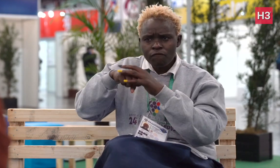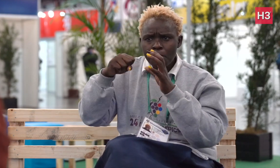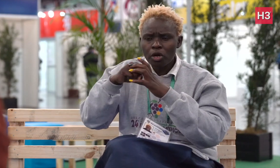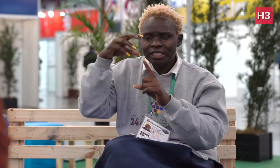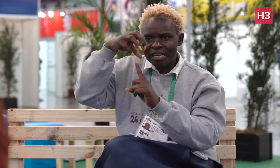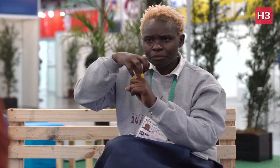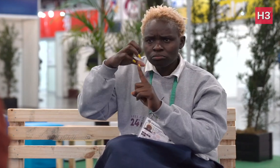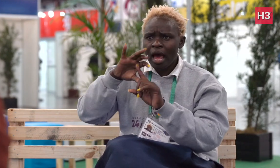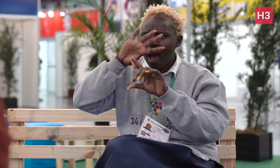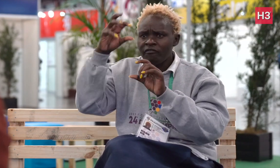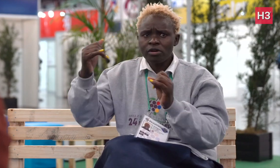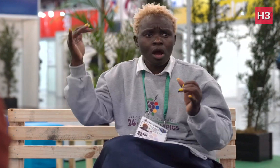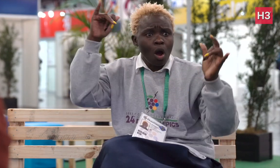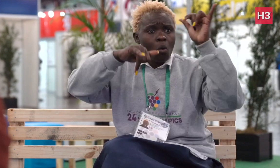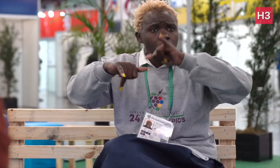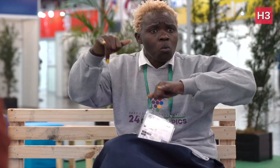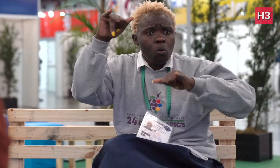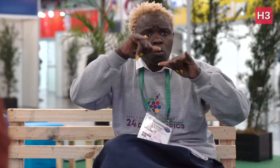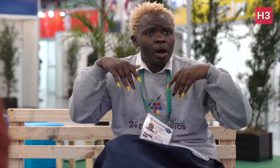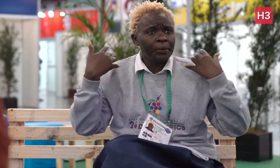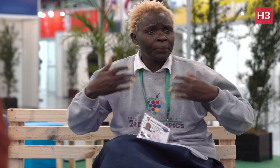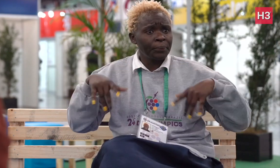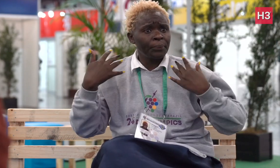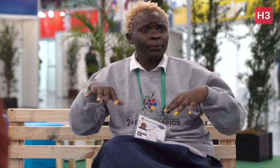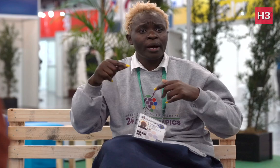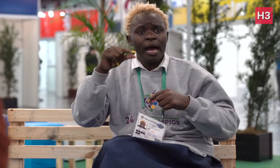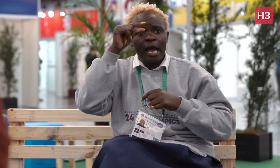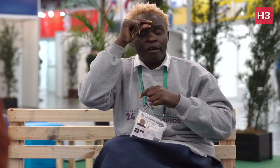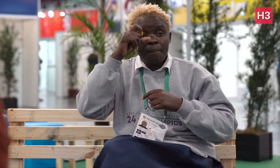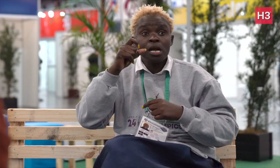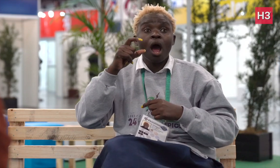we hosted the first Africa Deaf Football Championships.